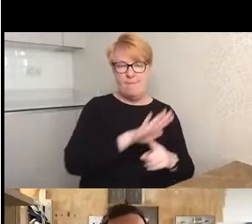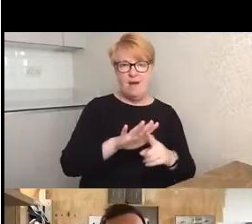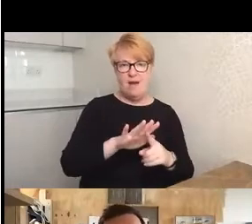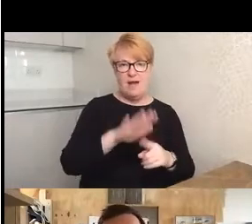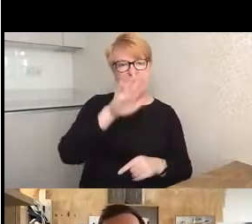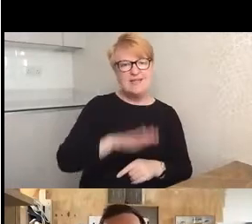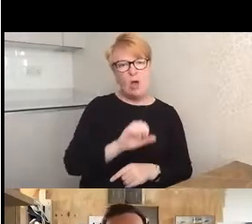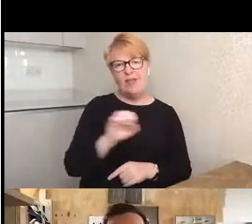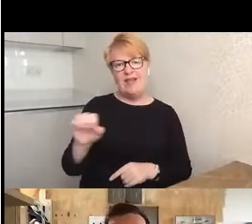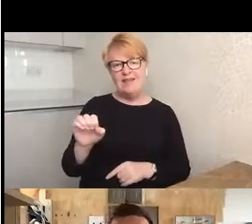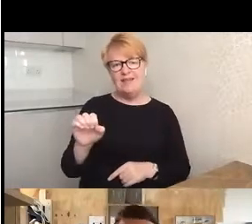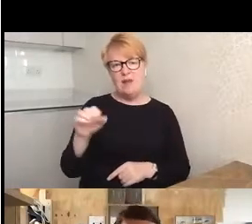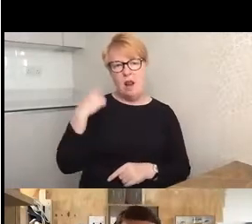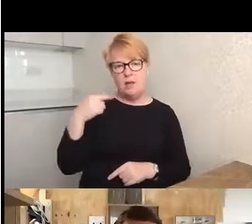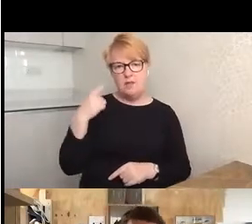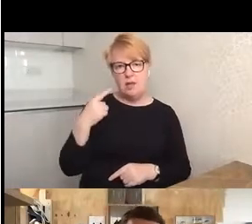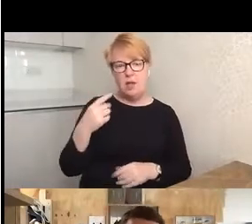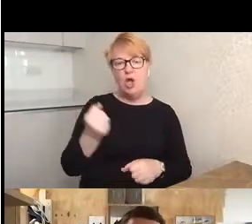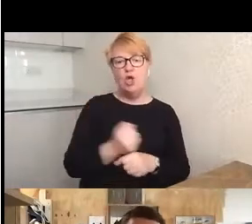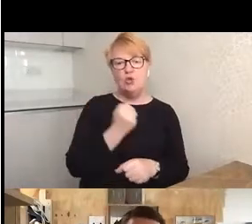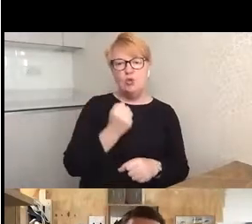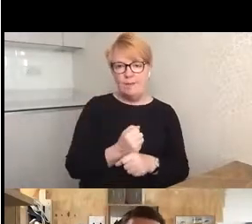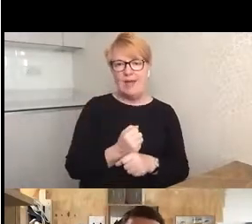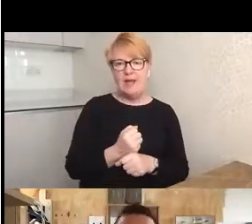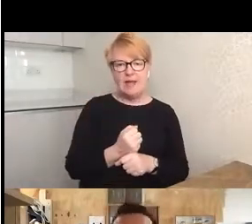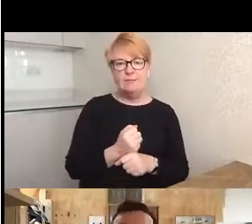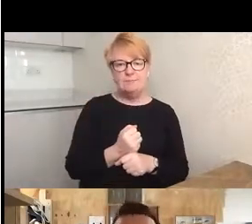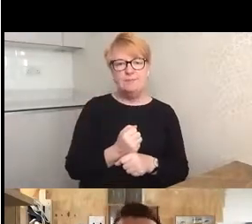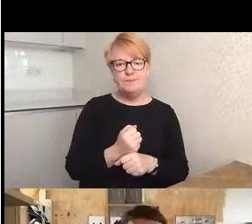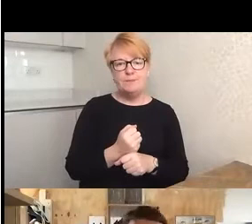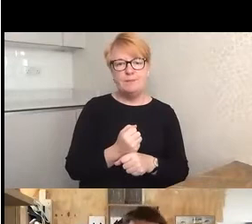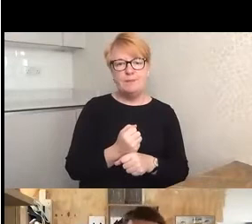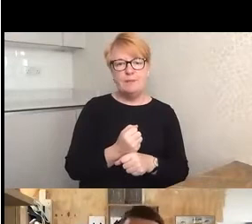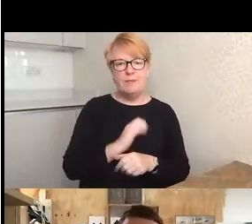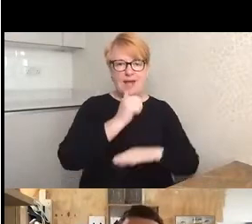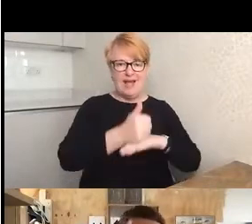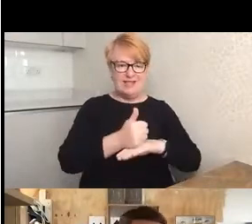in order to make some installation that she's making for TACO! next year.